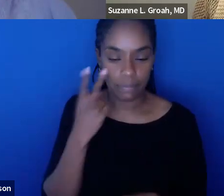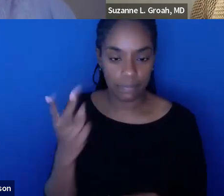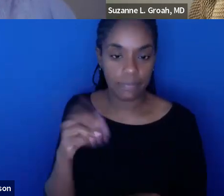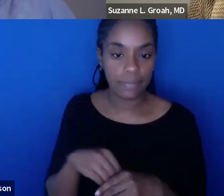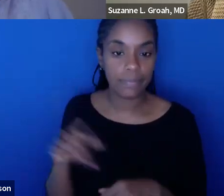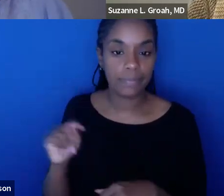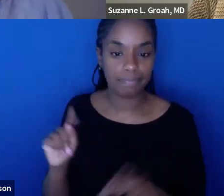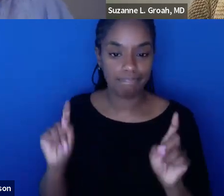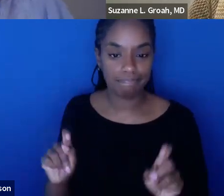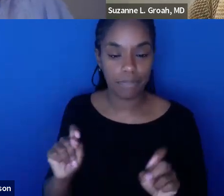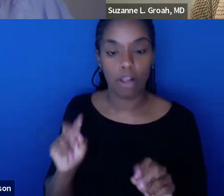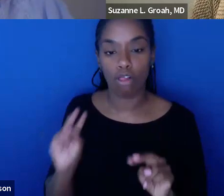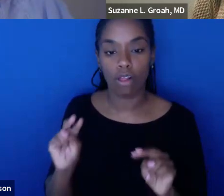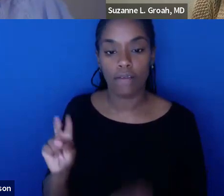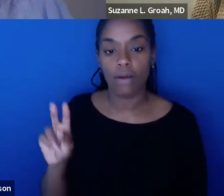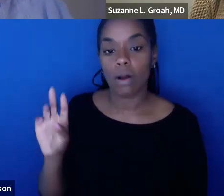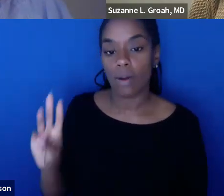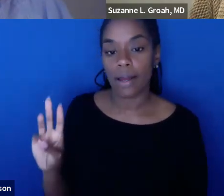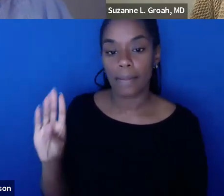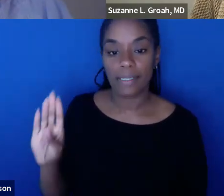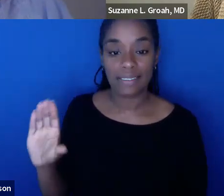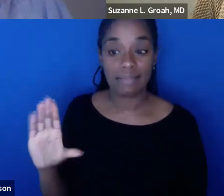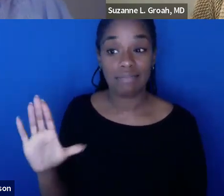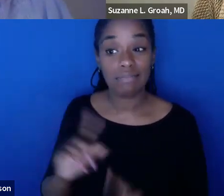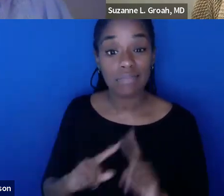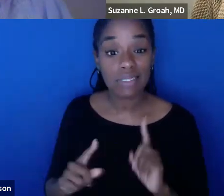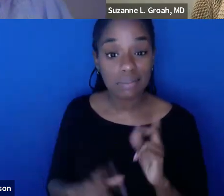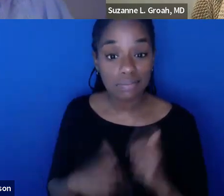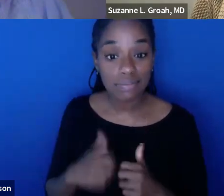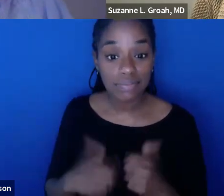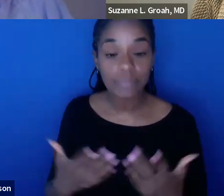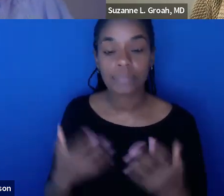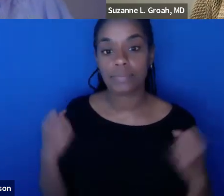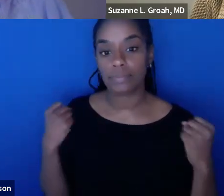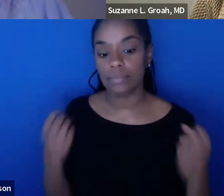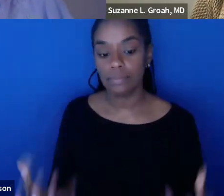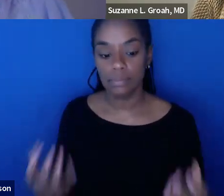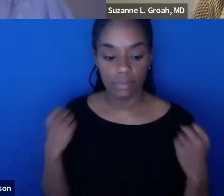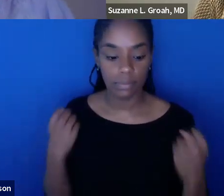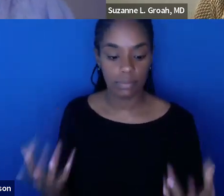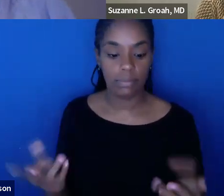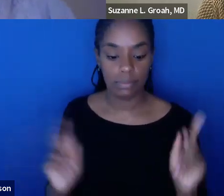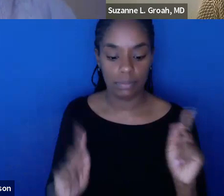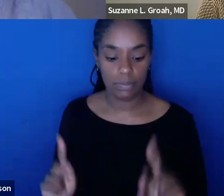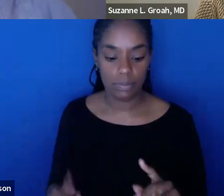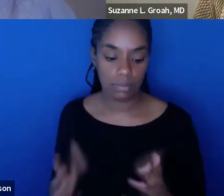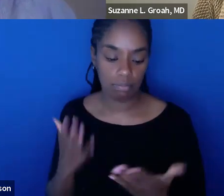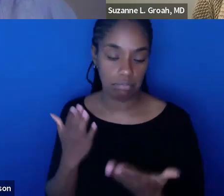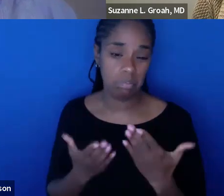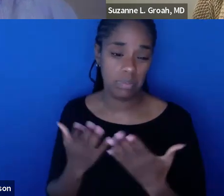The problem is many, many, many people, I might even go so far as to say the vast